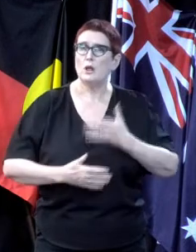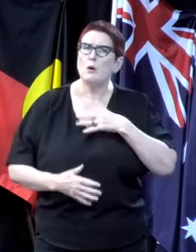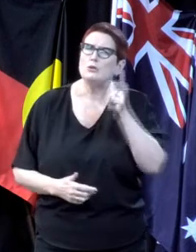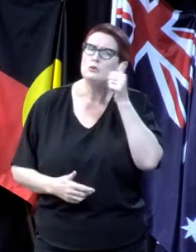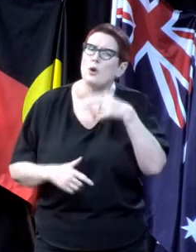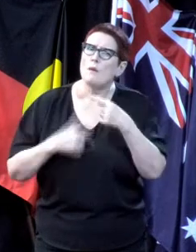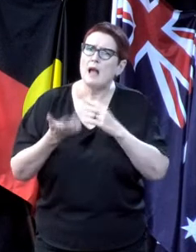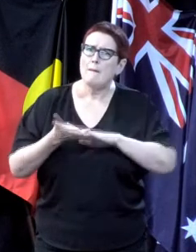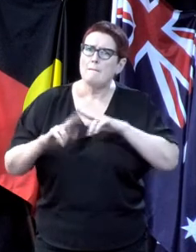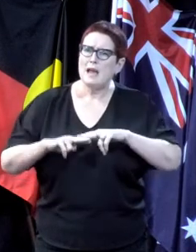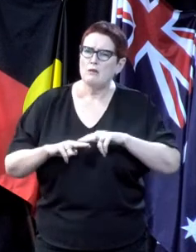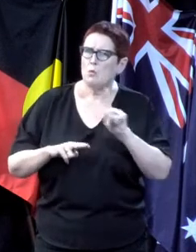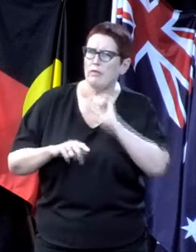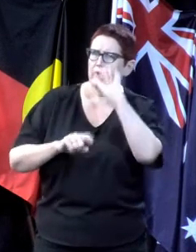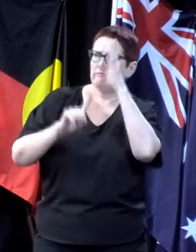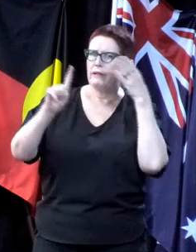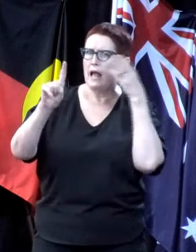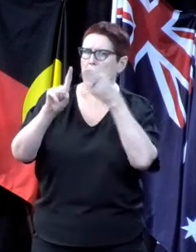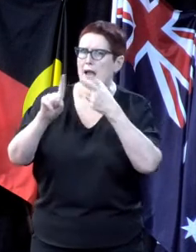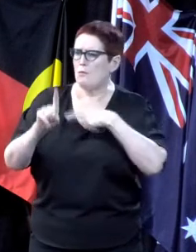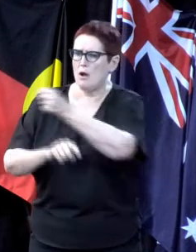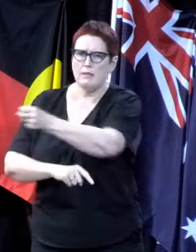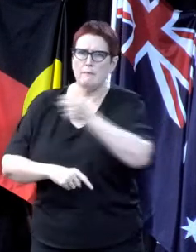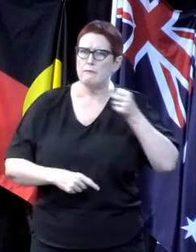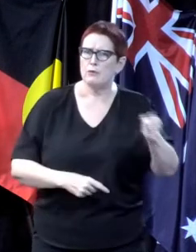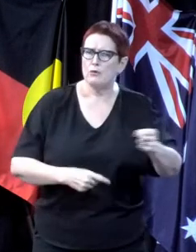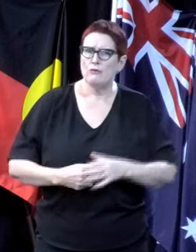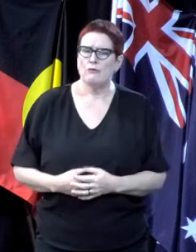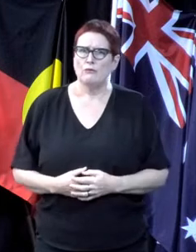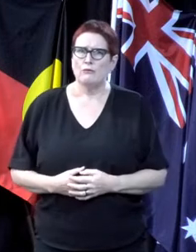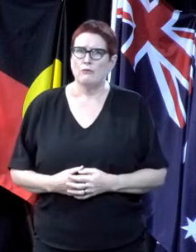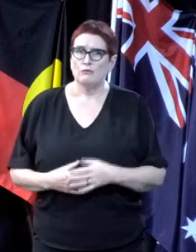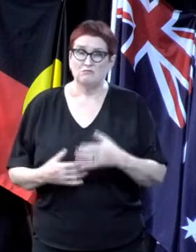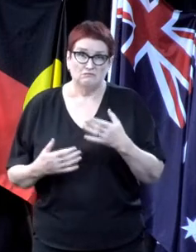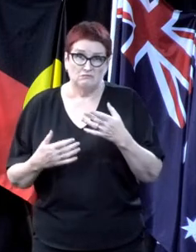has anyone had experience of really bringing parents with you